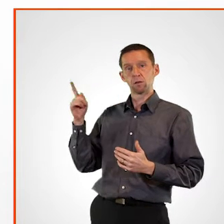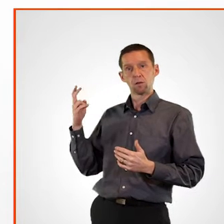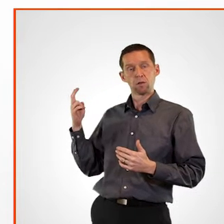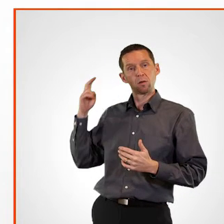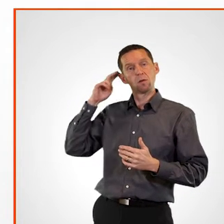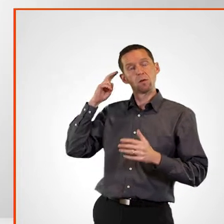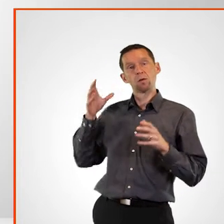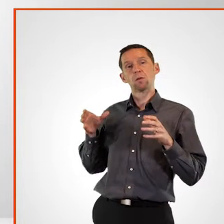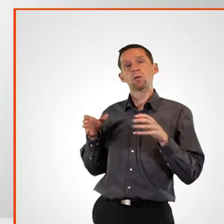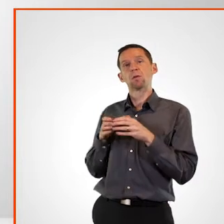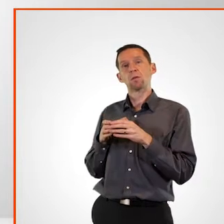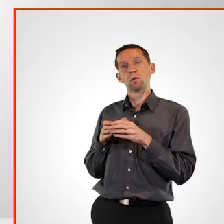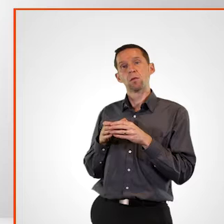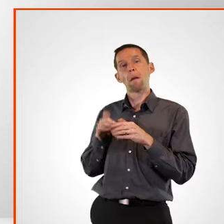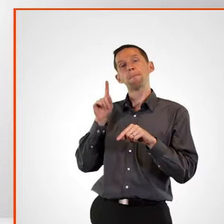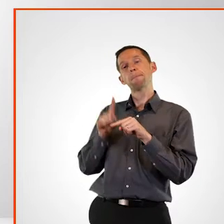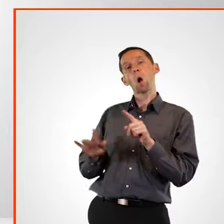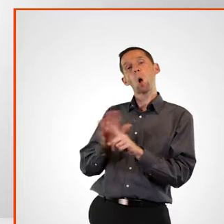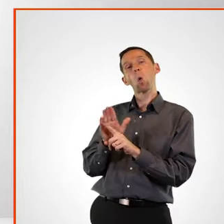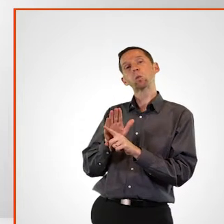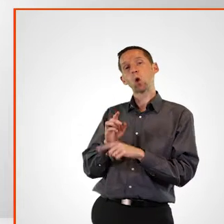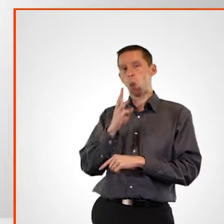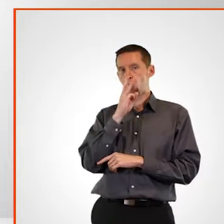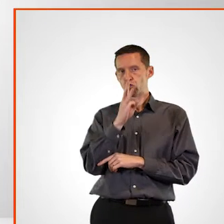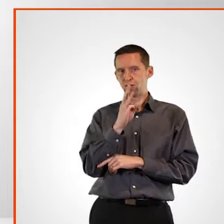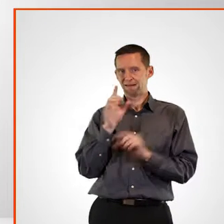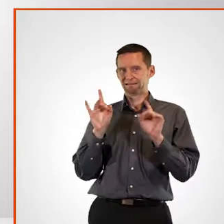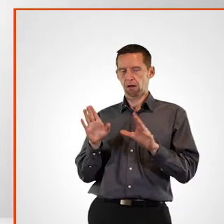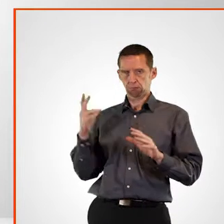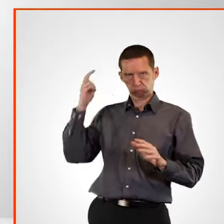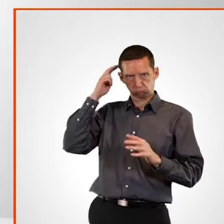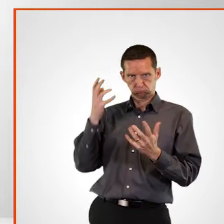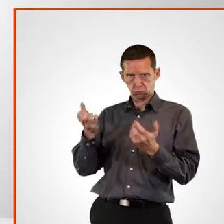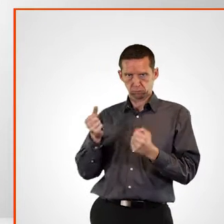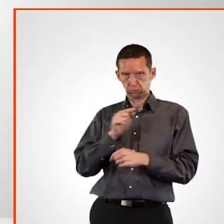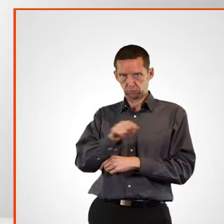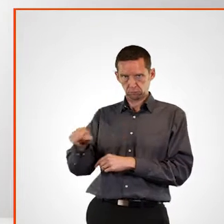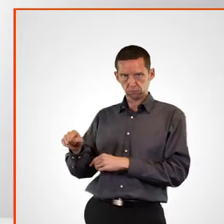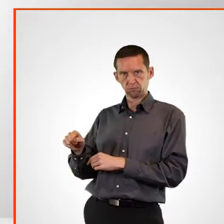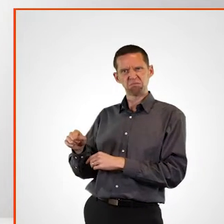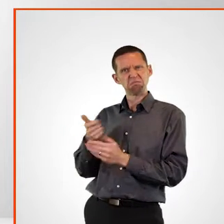the cochlear implant group received their devices on average close to three years of age, which was fairly typical for the time.